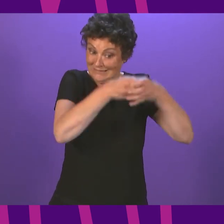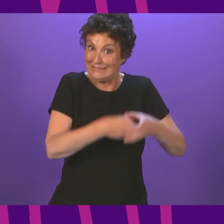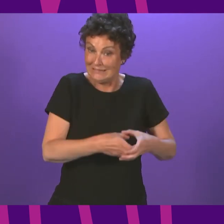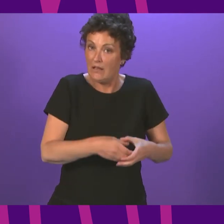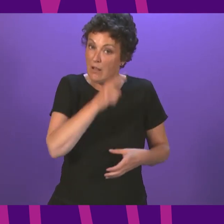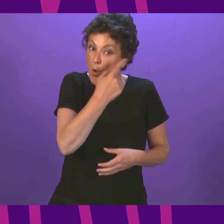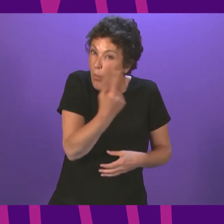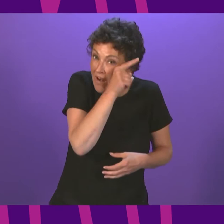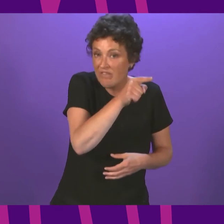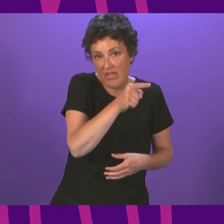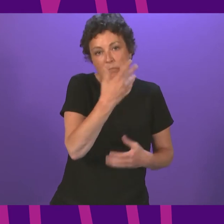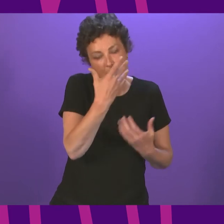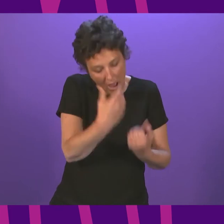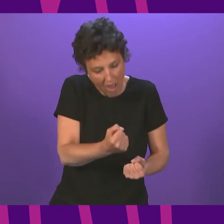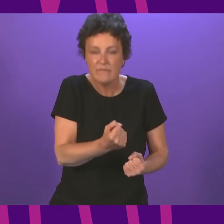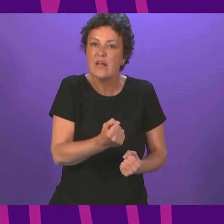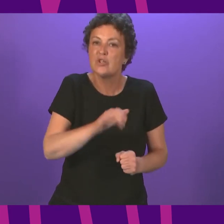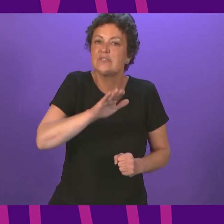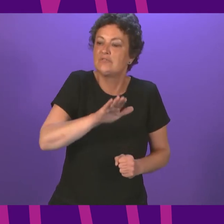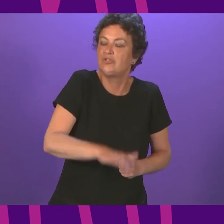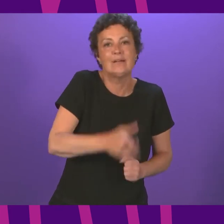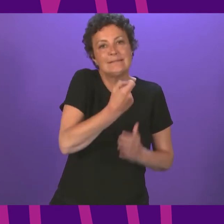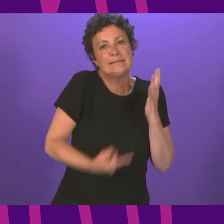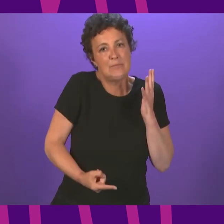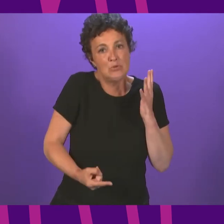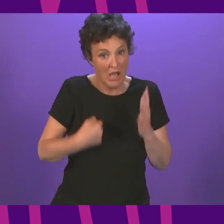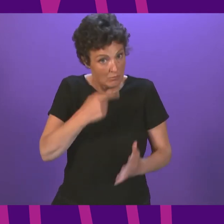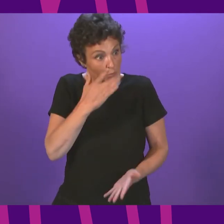70,000 families with the Scottish child payment, and we intend to reach many more when it is